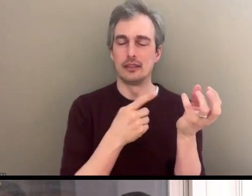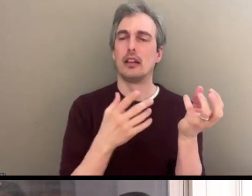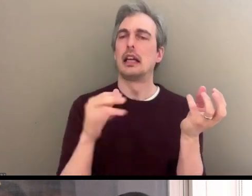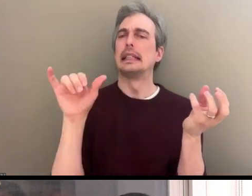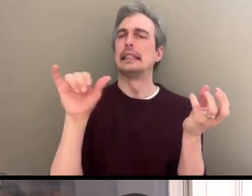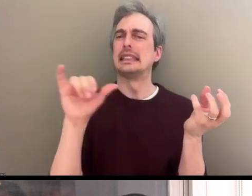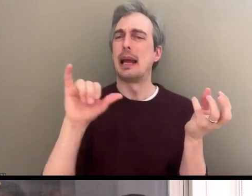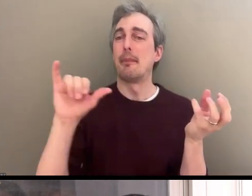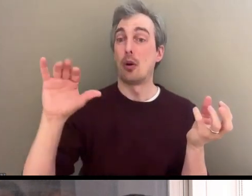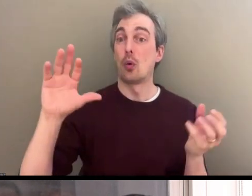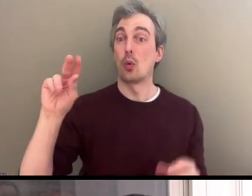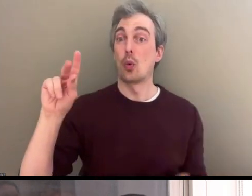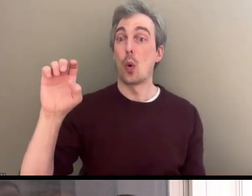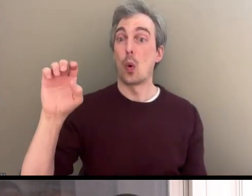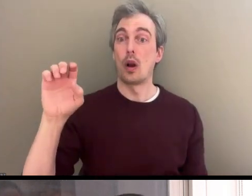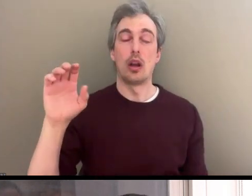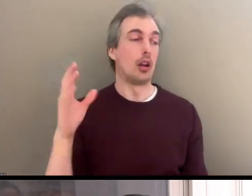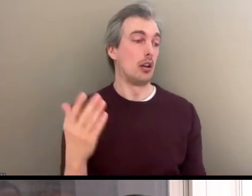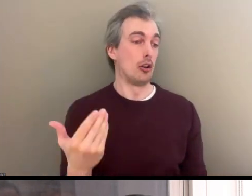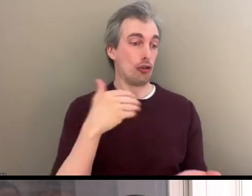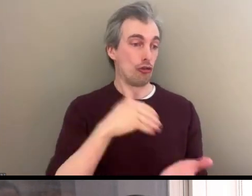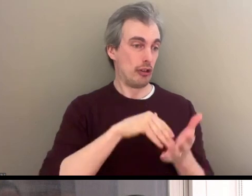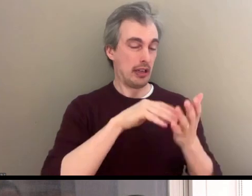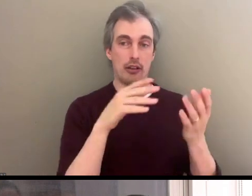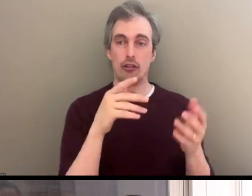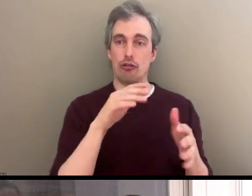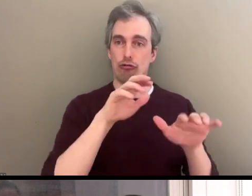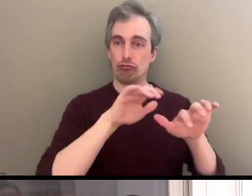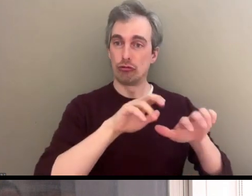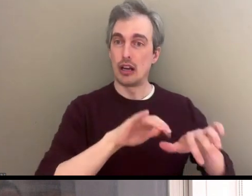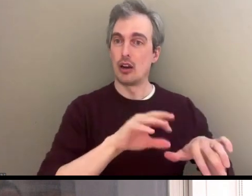rewrite might not be best practice and might have a little dirt in it.